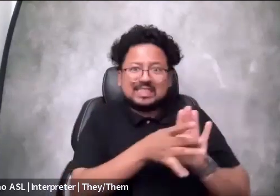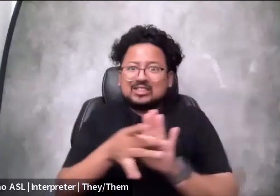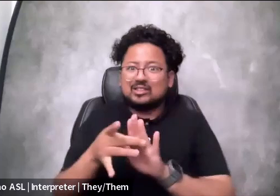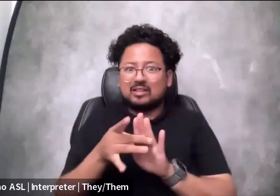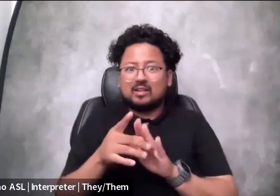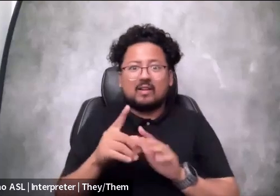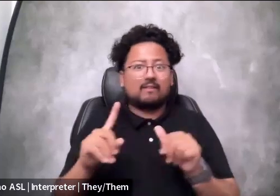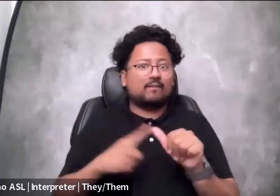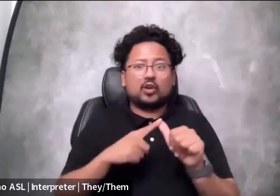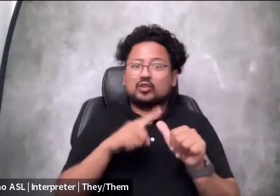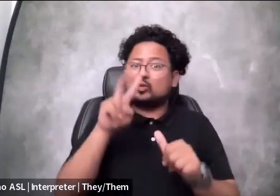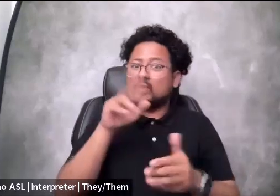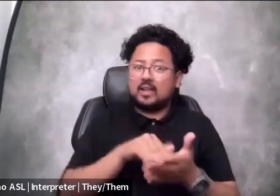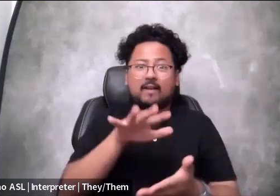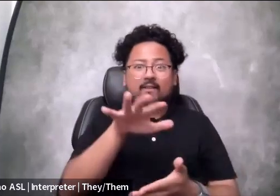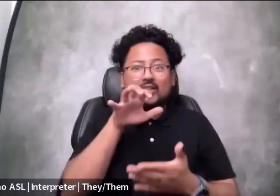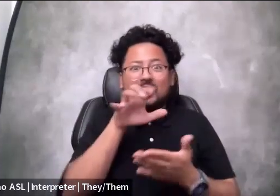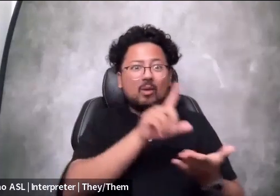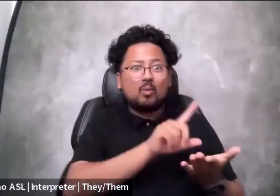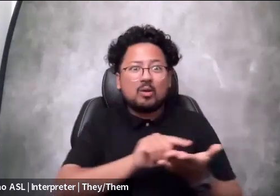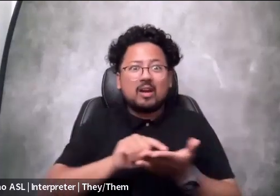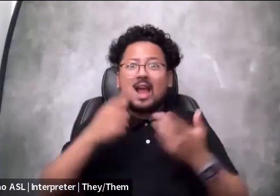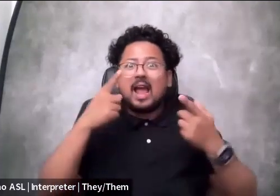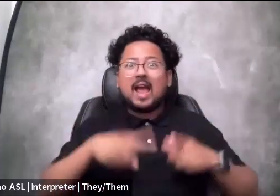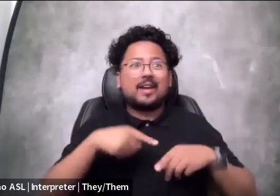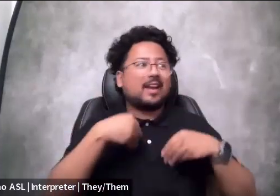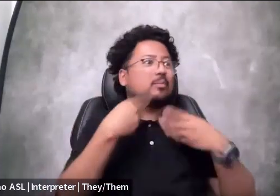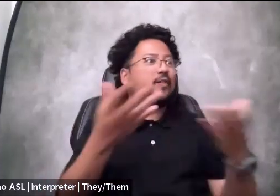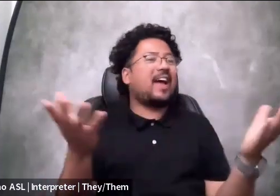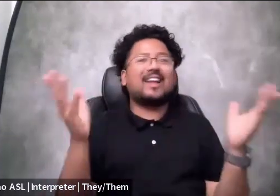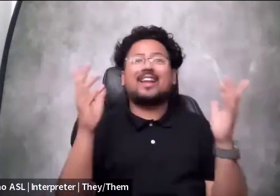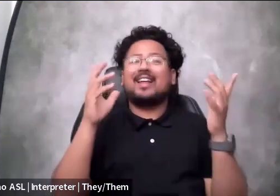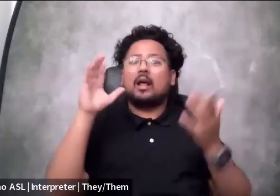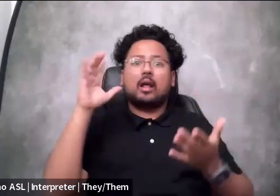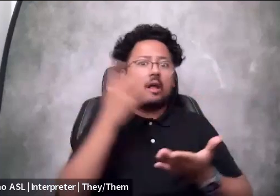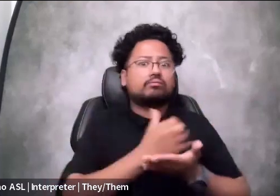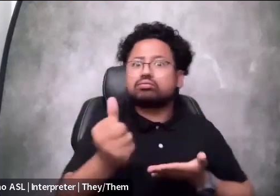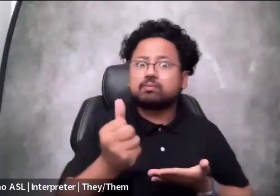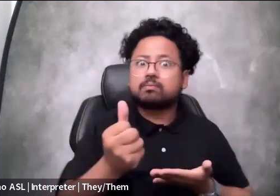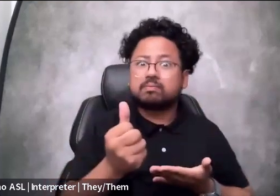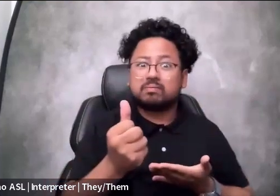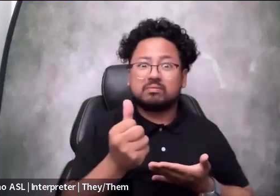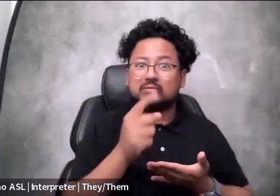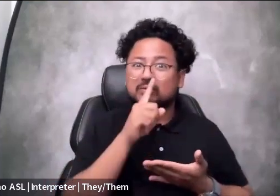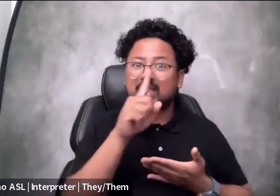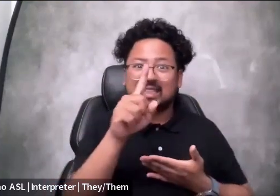2,500 stickers I think I made originally just to cut it low. And I ran out within about six months and I made more.